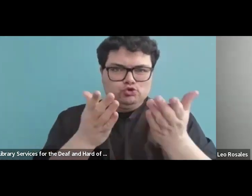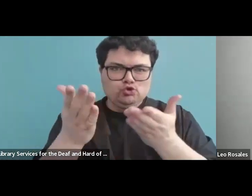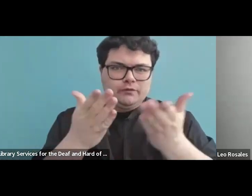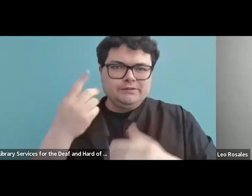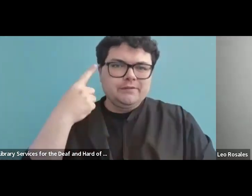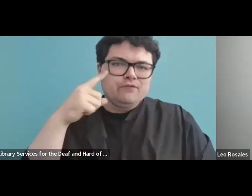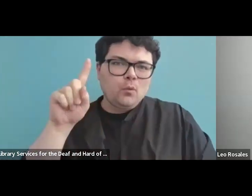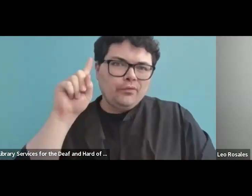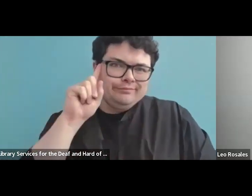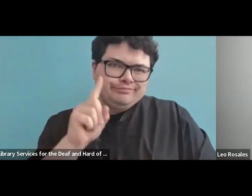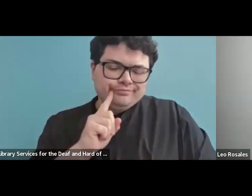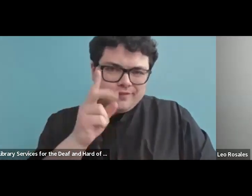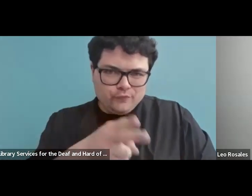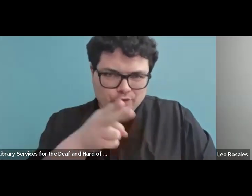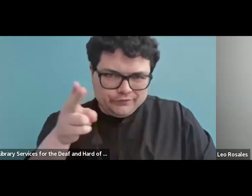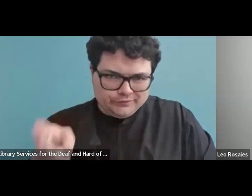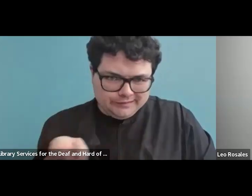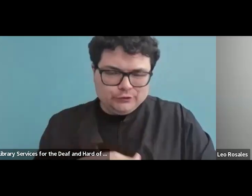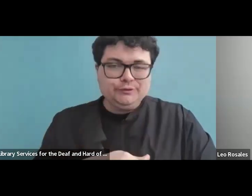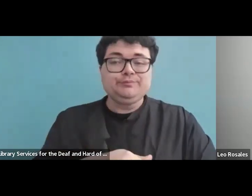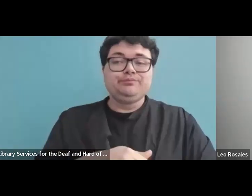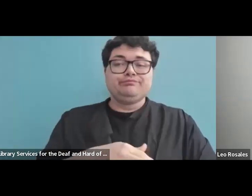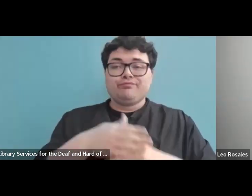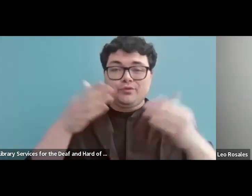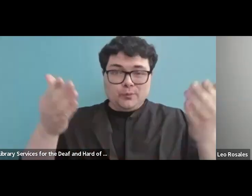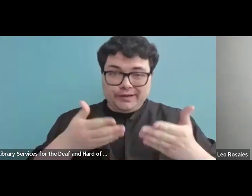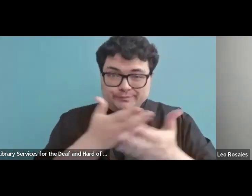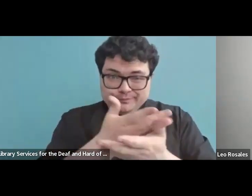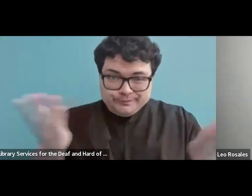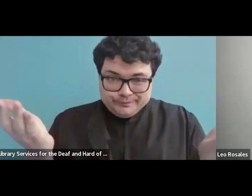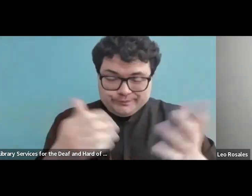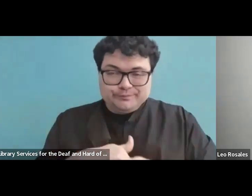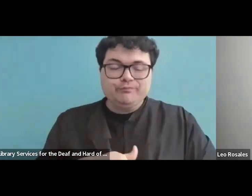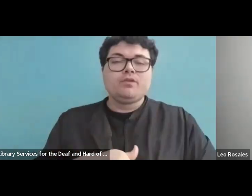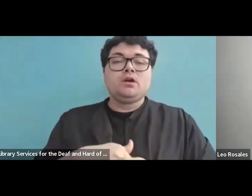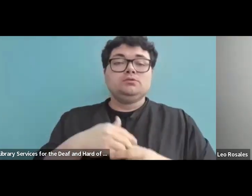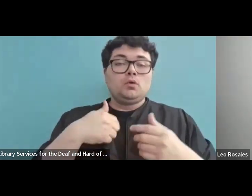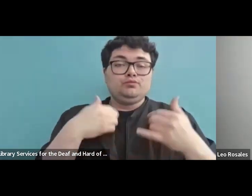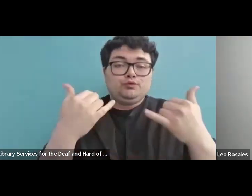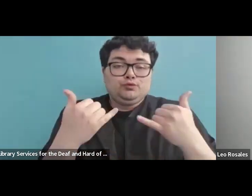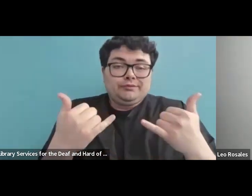uh... with Library Services for the Deaf and Hard of Hearing. So we're here with you all.